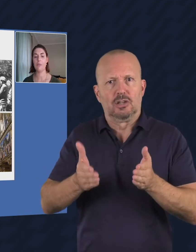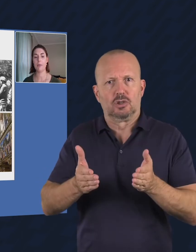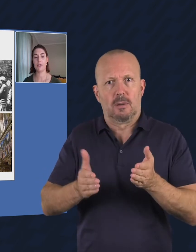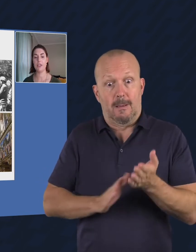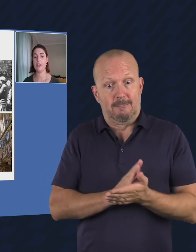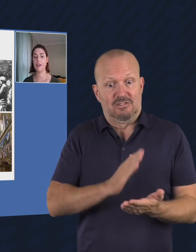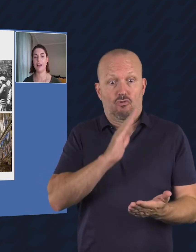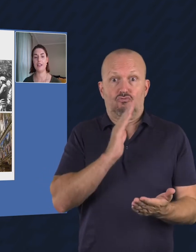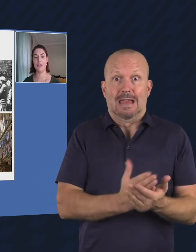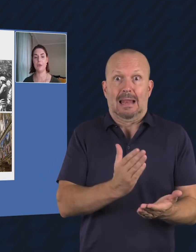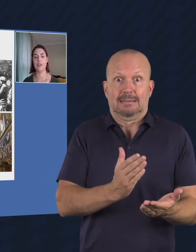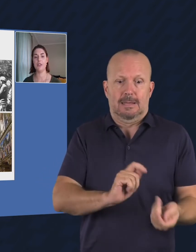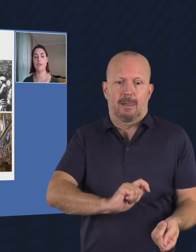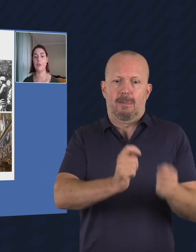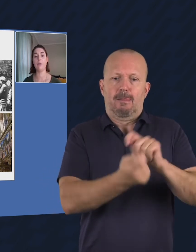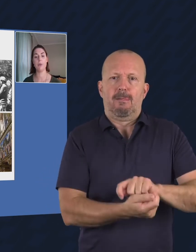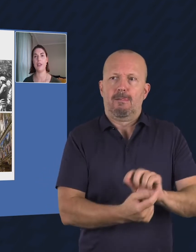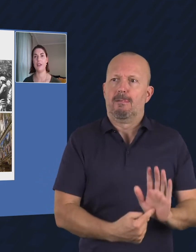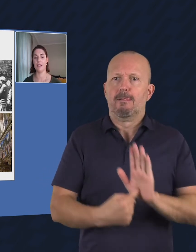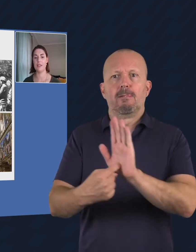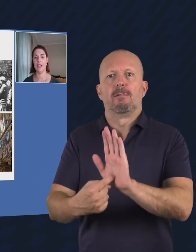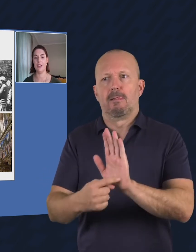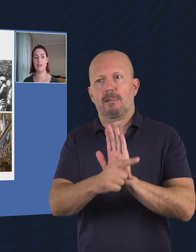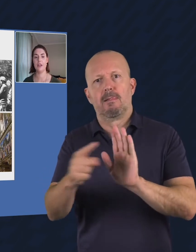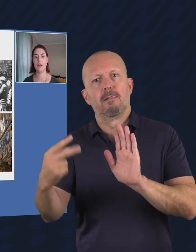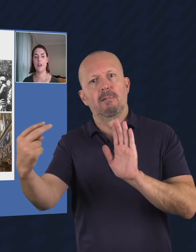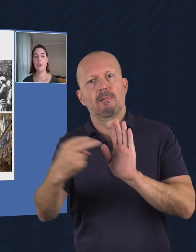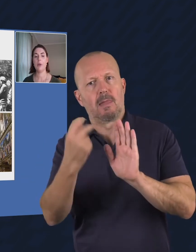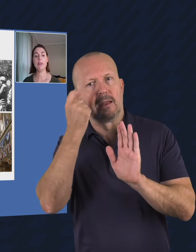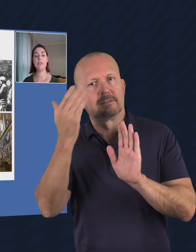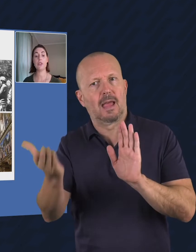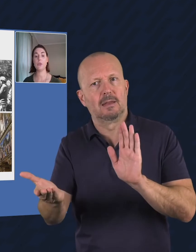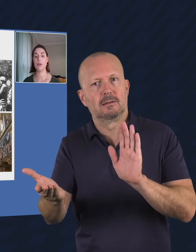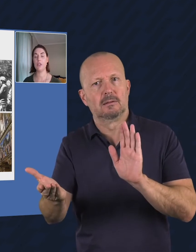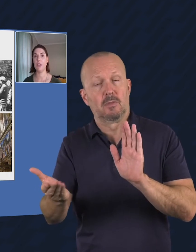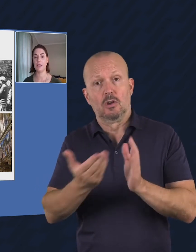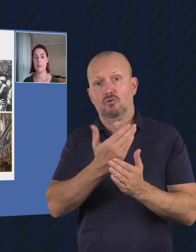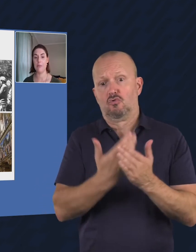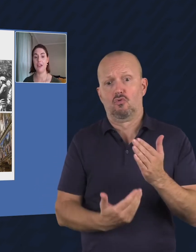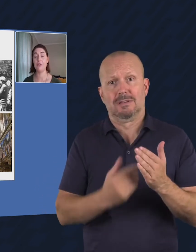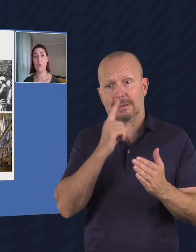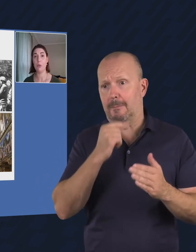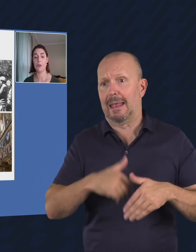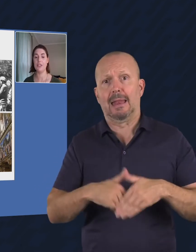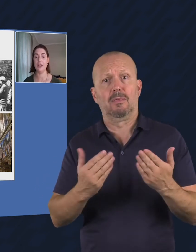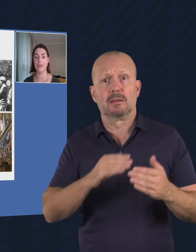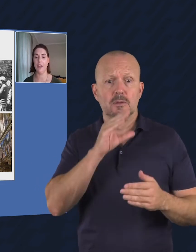by presenting reality to us in a form that we can understand. We believe that story machines can be made of almost anything.